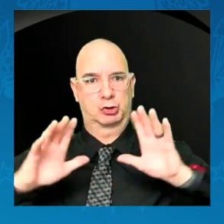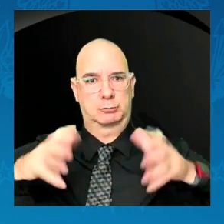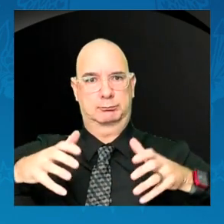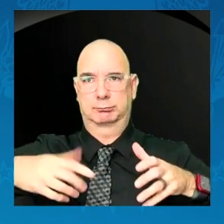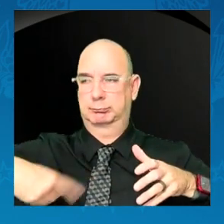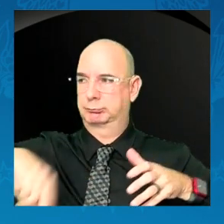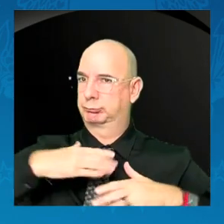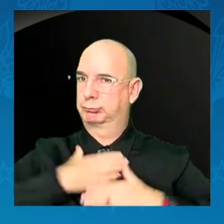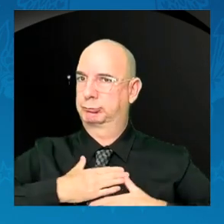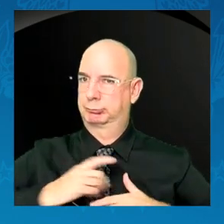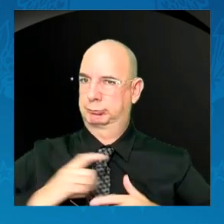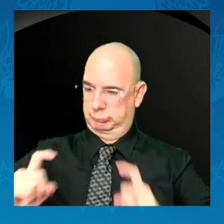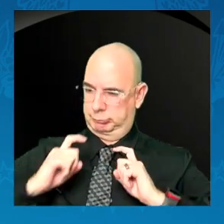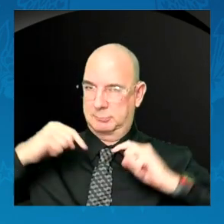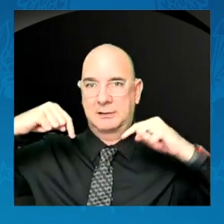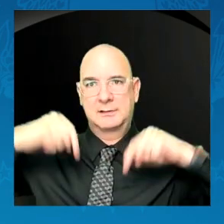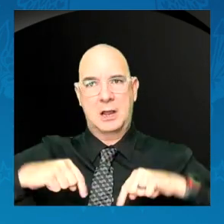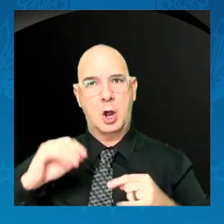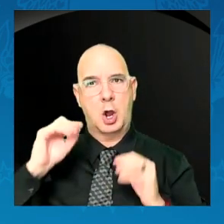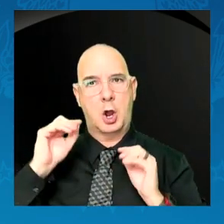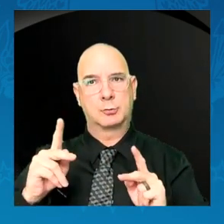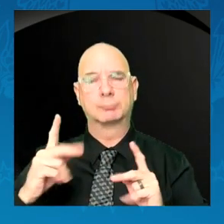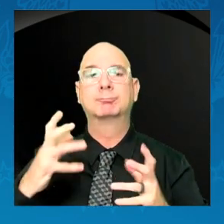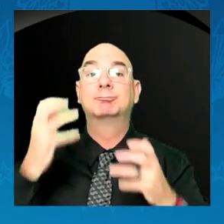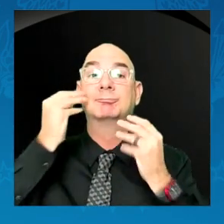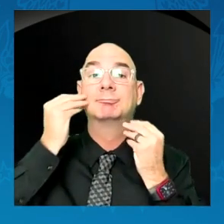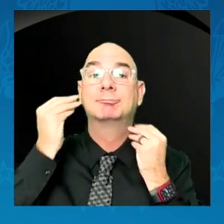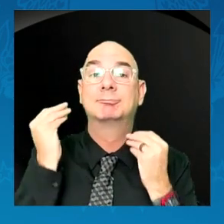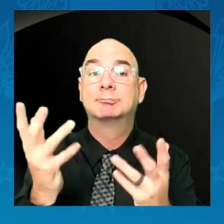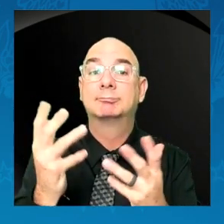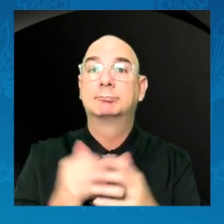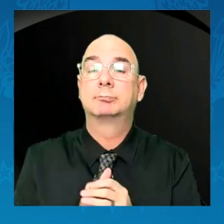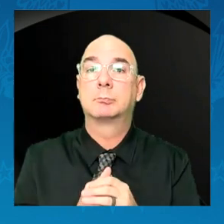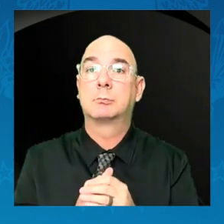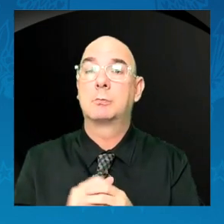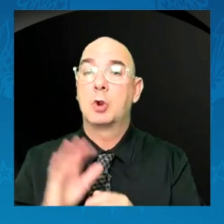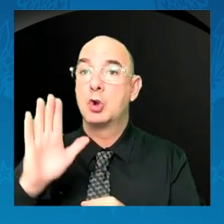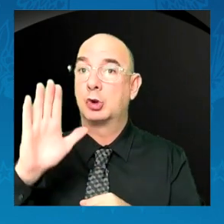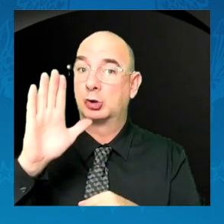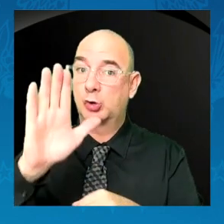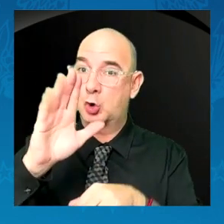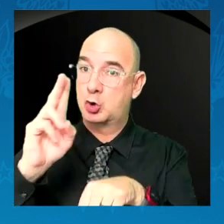an update on the activities of your users advisory group. As you conclude this, your inaugural meeting,